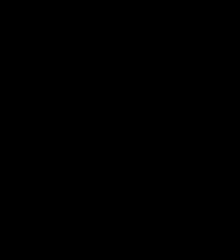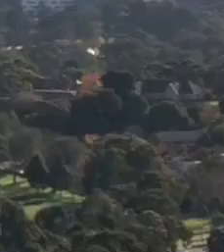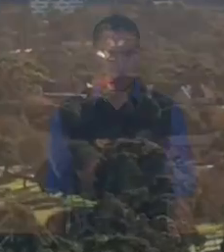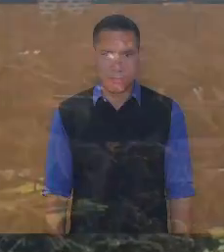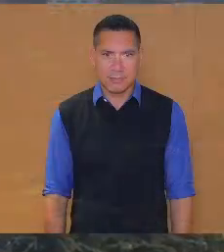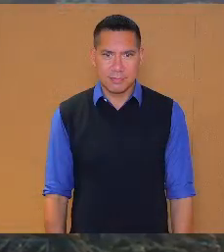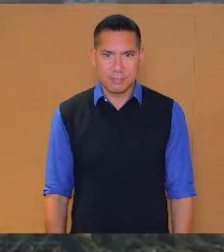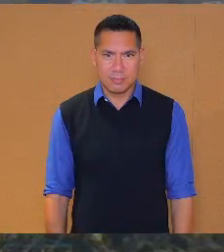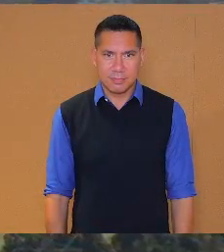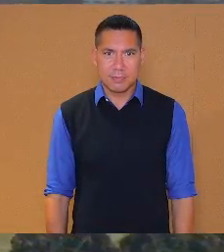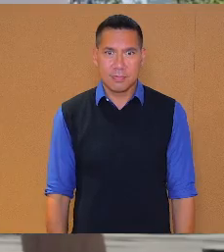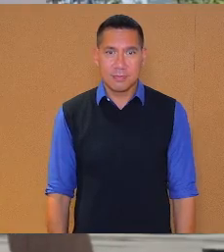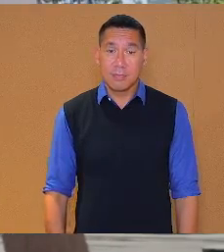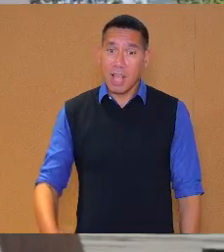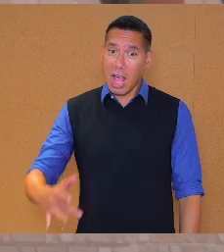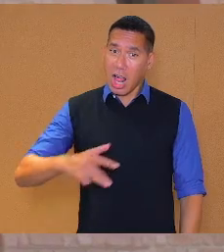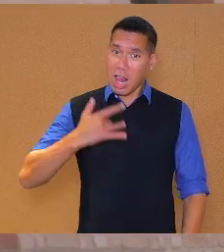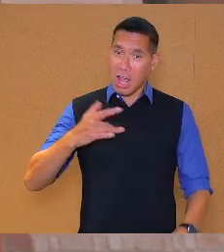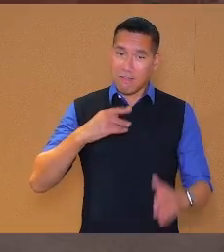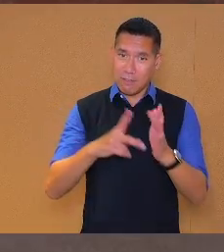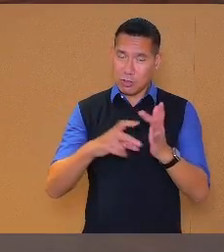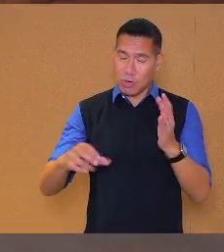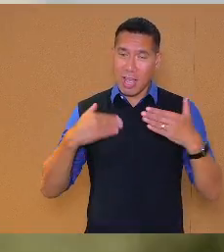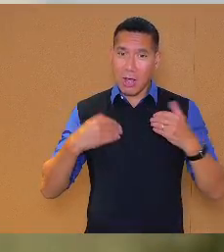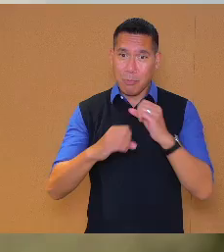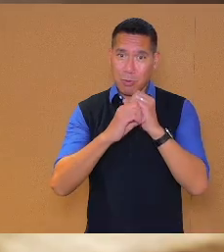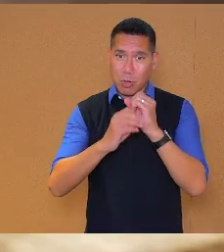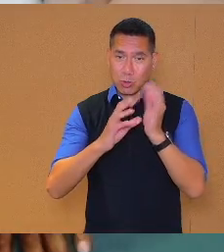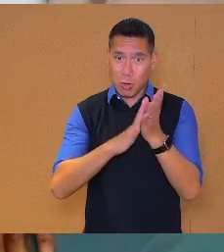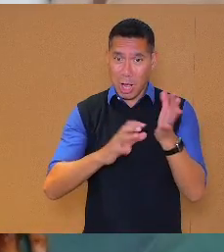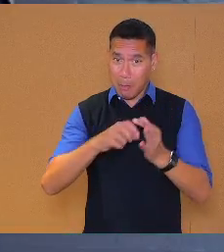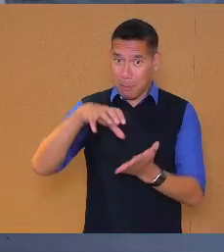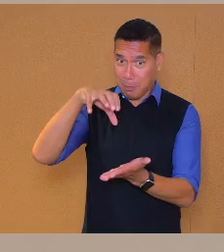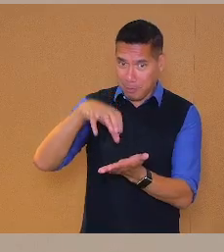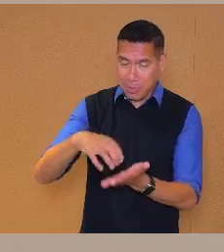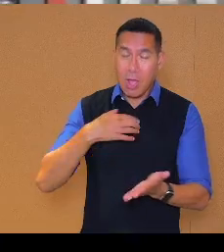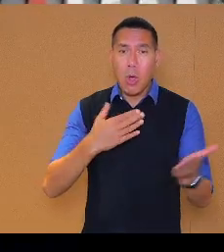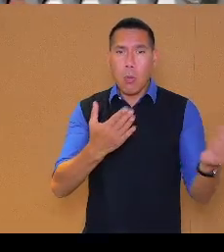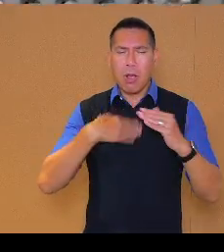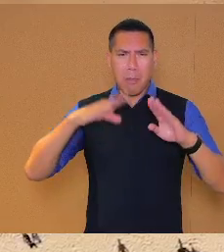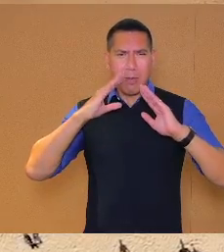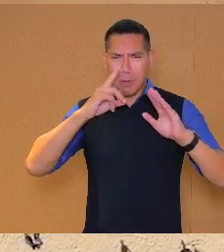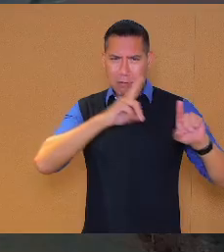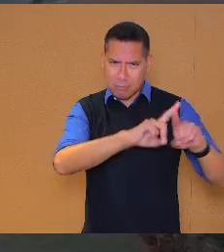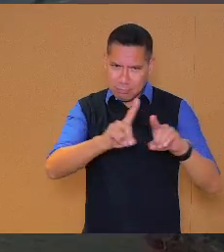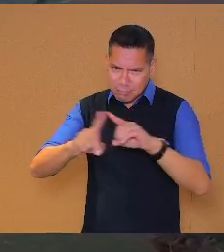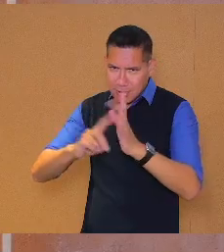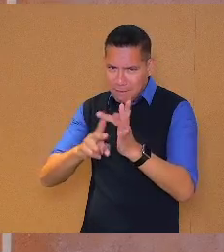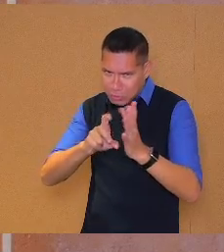Coming to you live from the Victorian health promotion hub, we welcome you amazing people all across many parts of